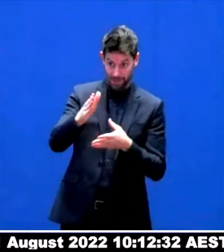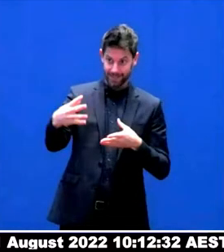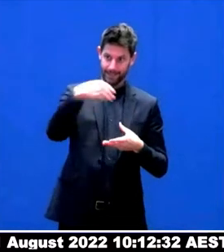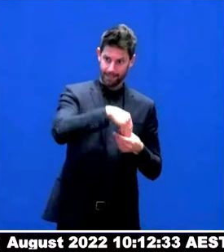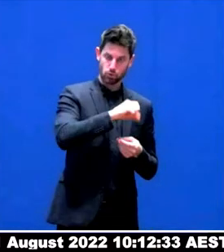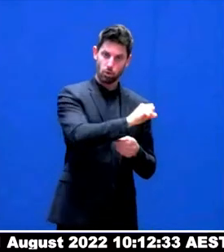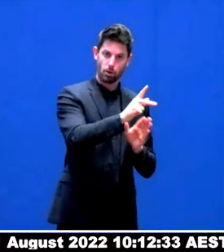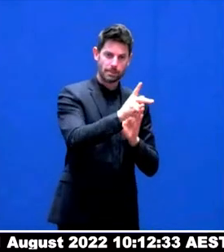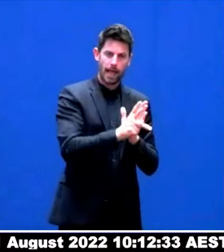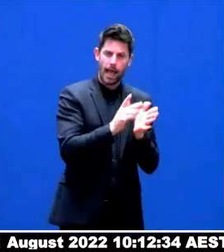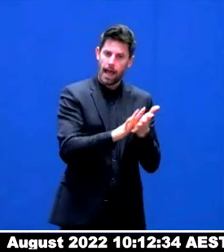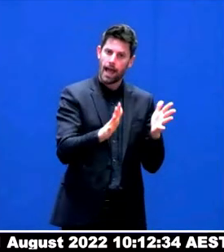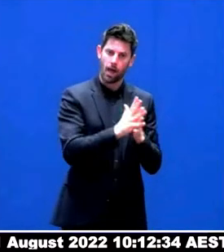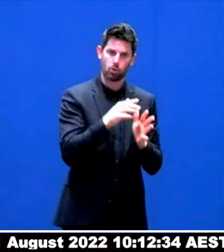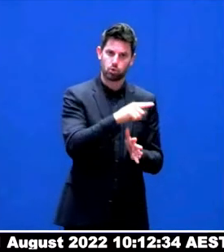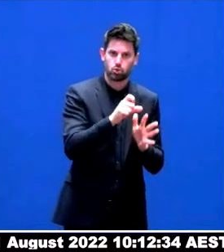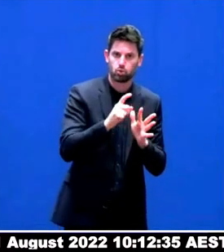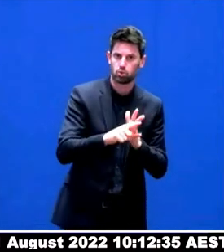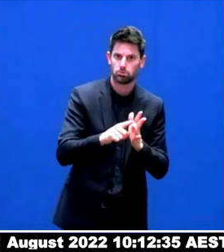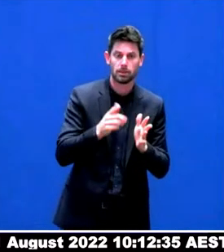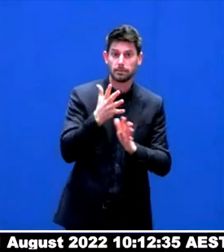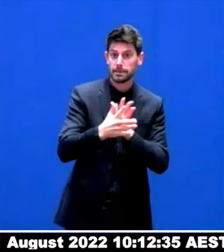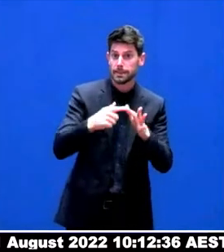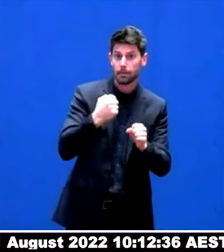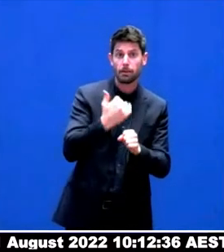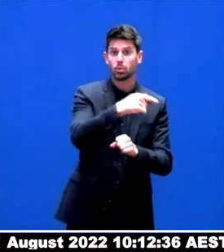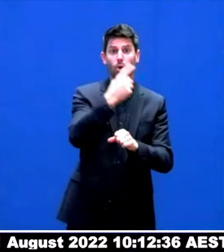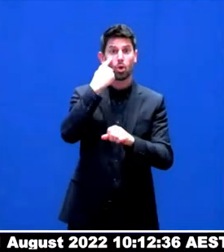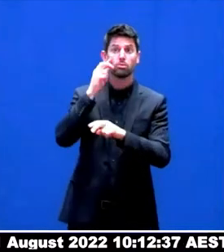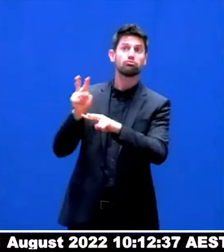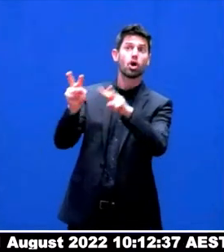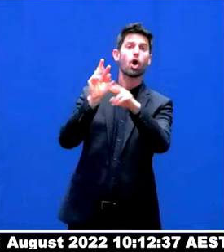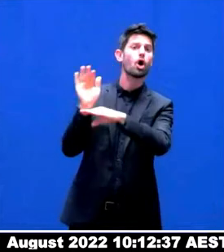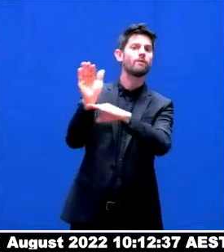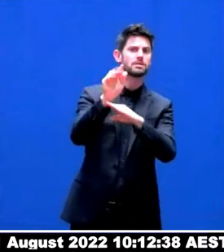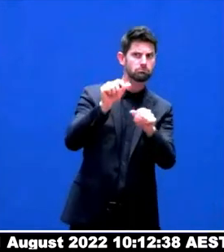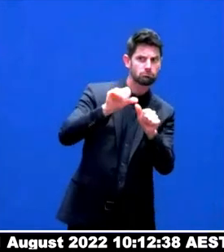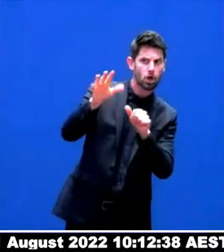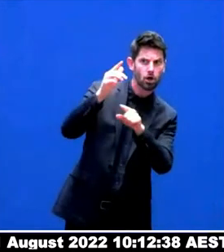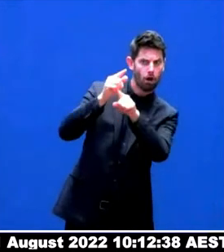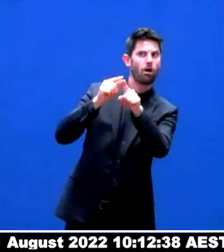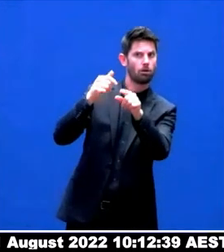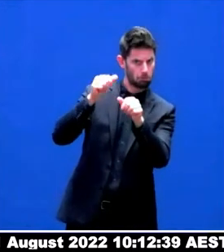Do you look, for example, at international examples as to how this works in practice?